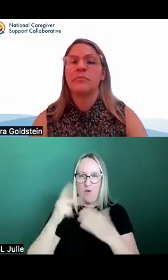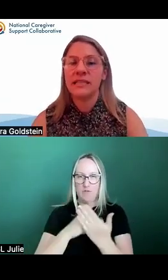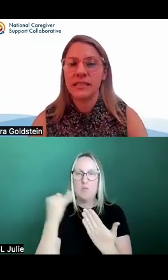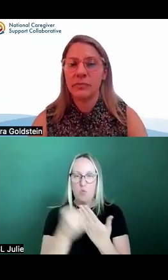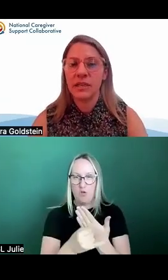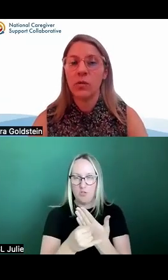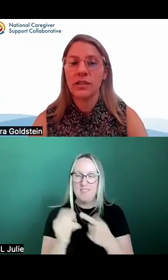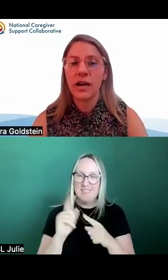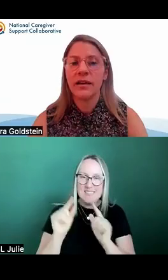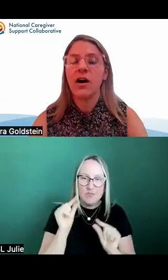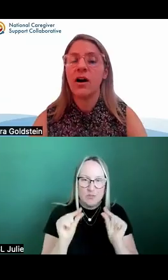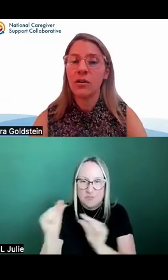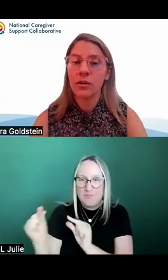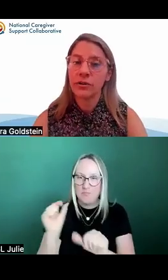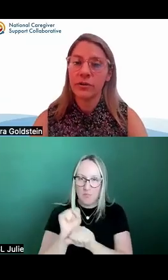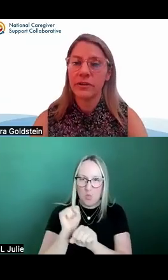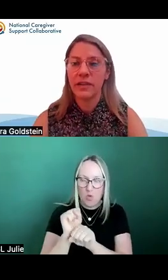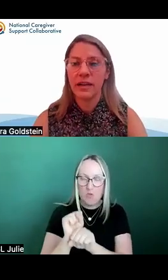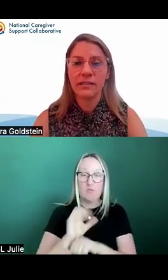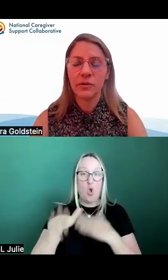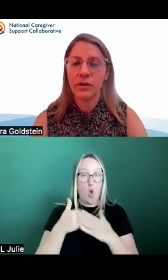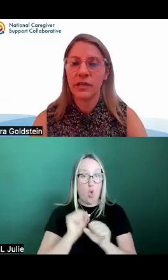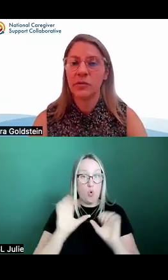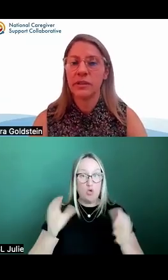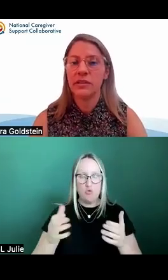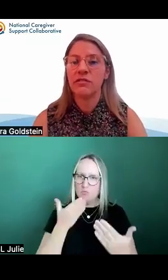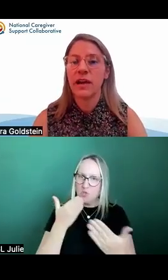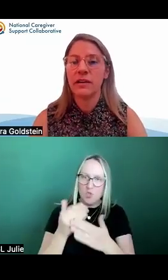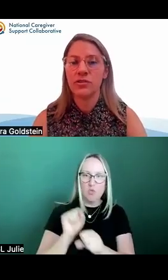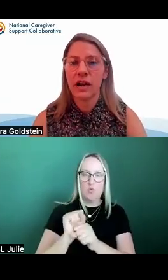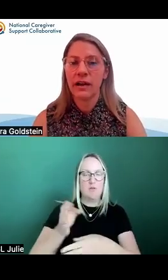pieces being worked on, all work groups have done excellent work and completed their final drafts,